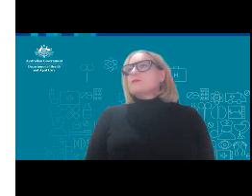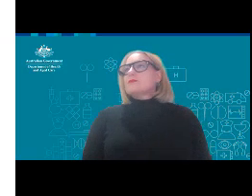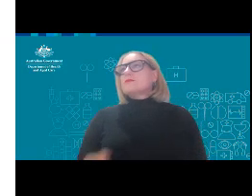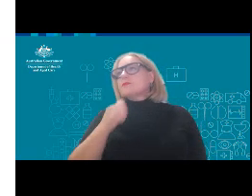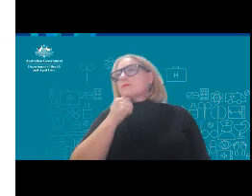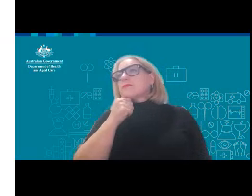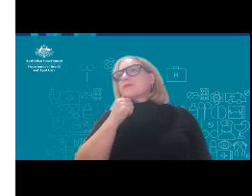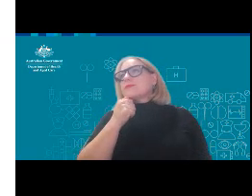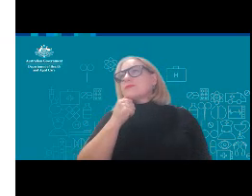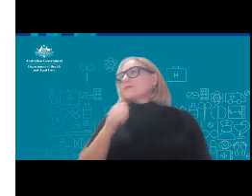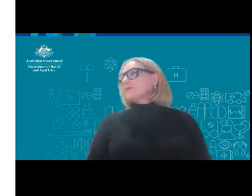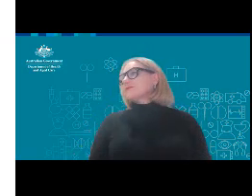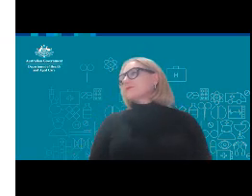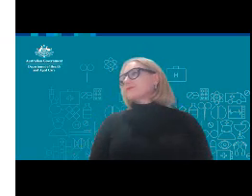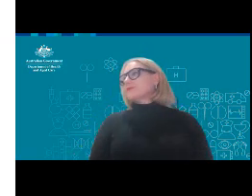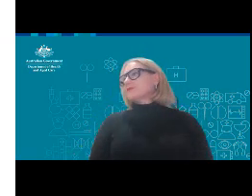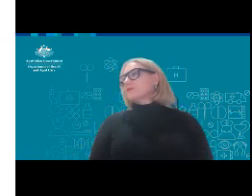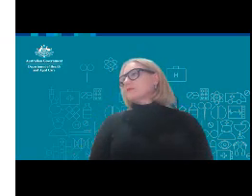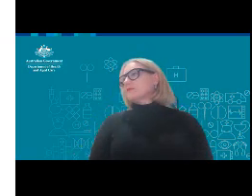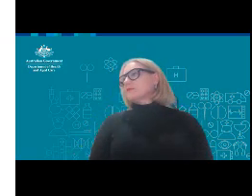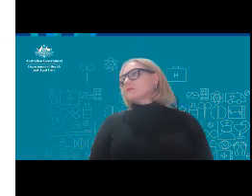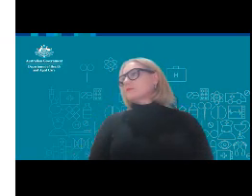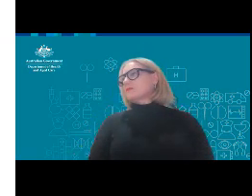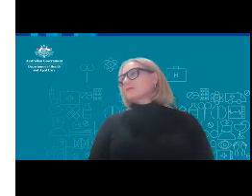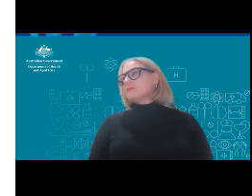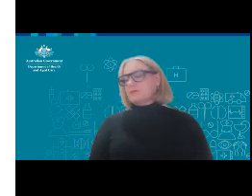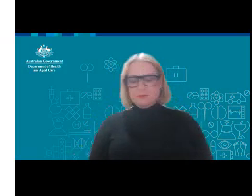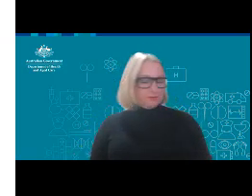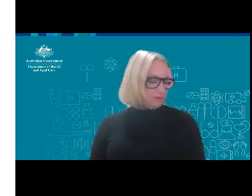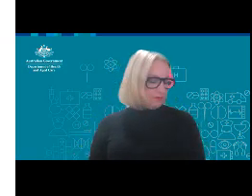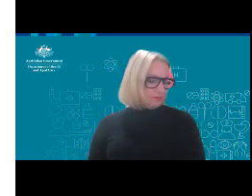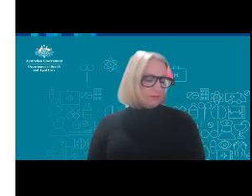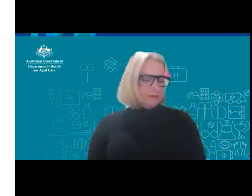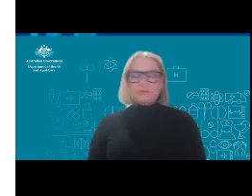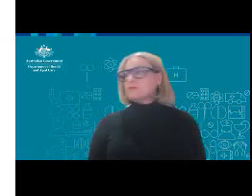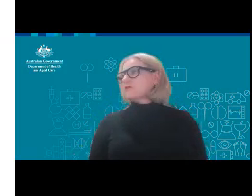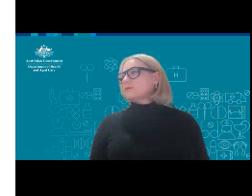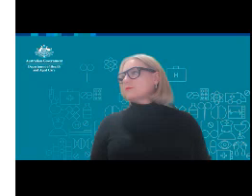So really appreciate everyone who's been doing that work and I know we've already received some